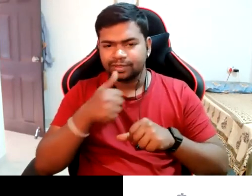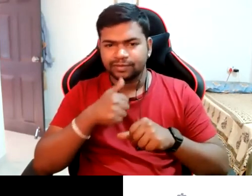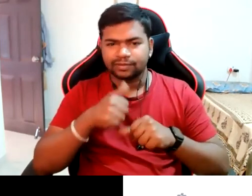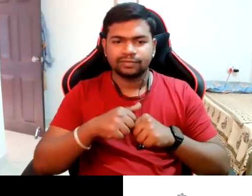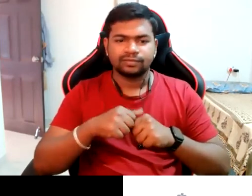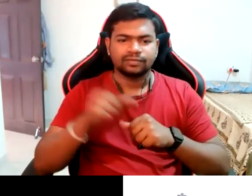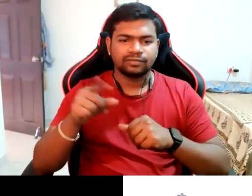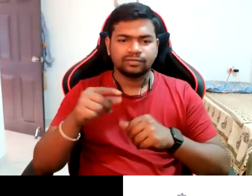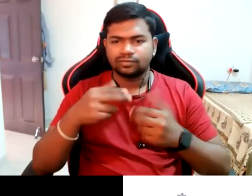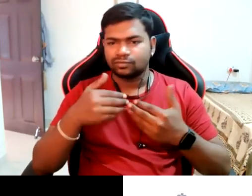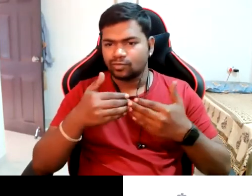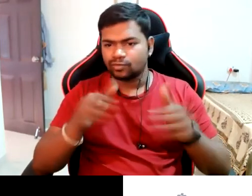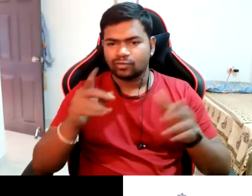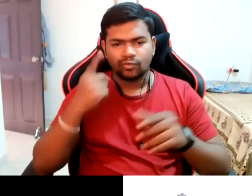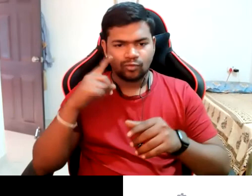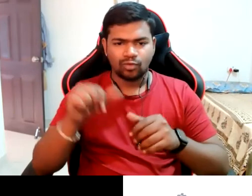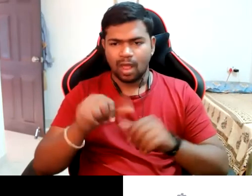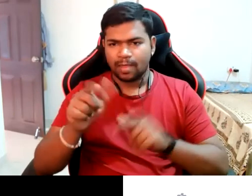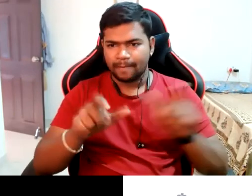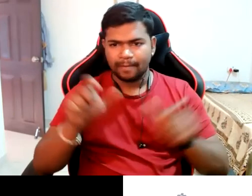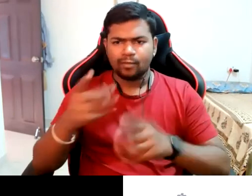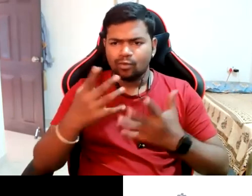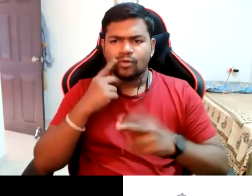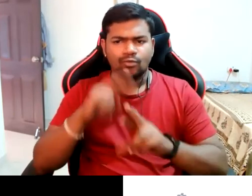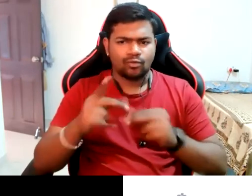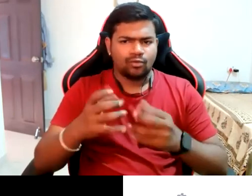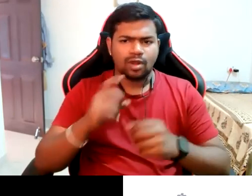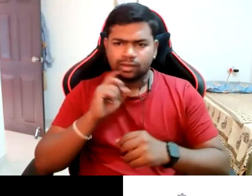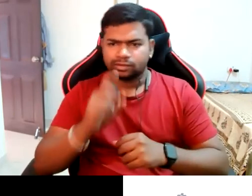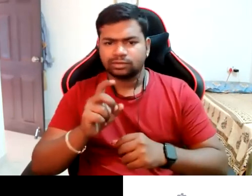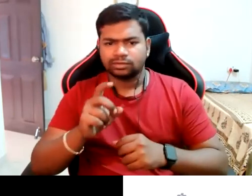so patiently. Now, the floor is open for audience if you want to ask any question,